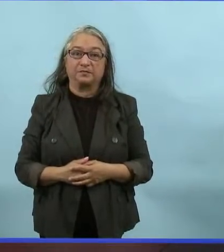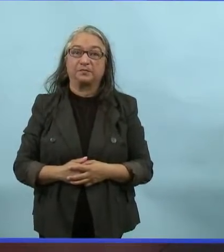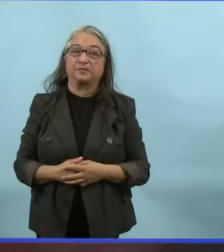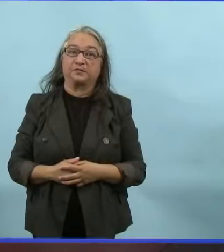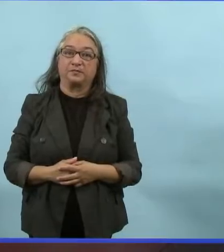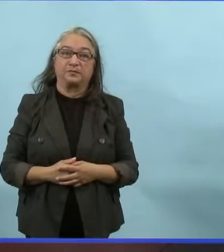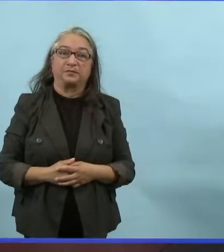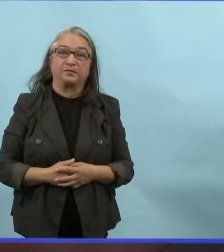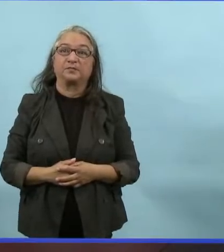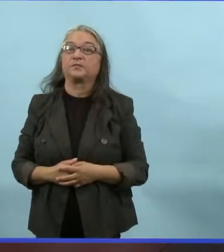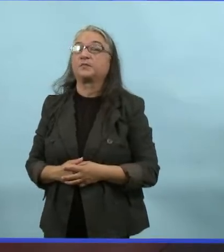thanks and